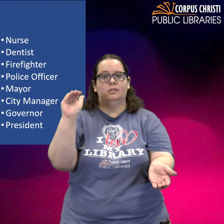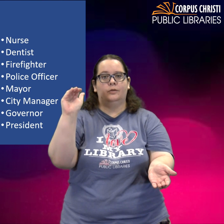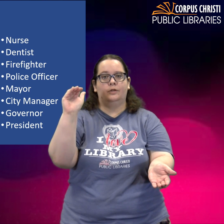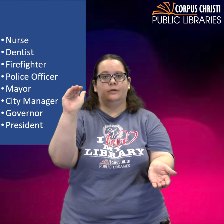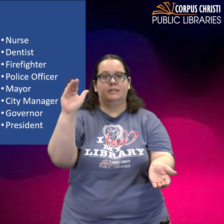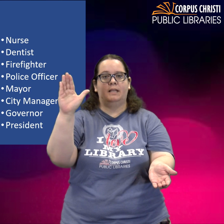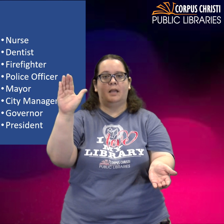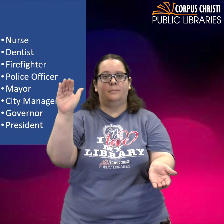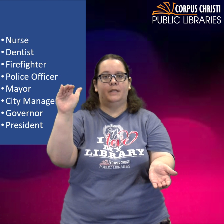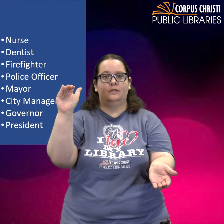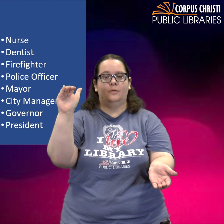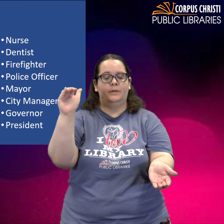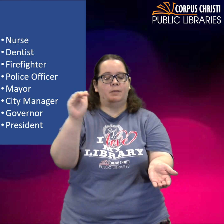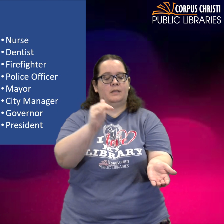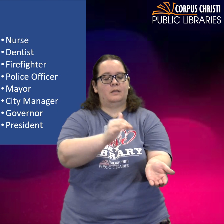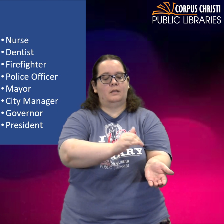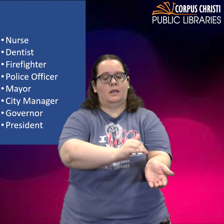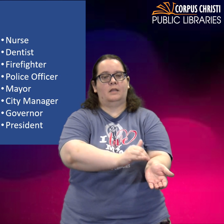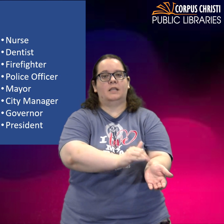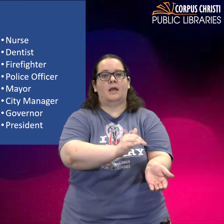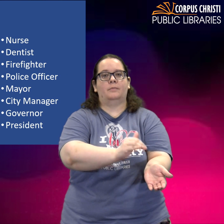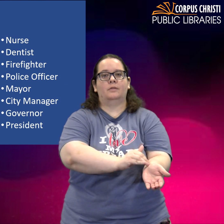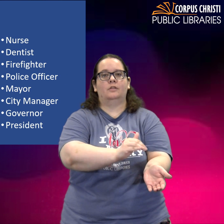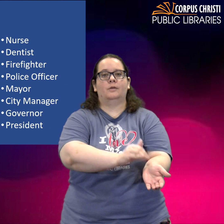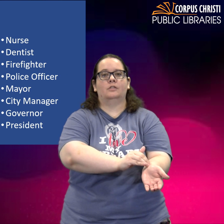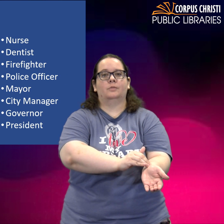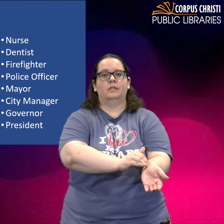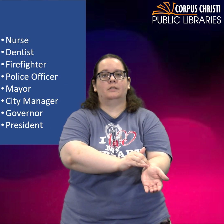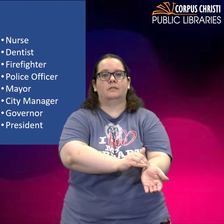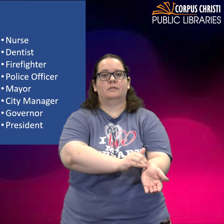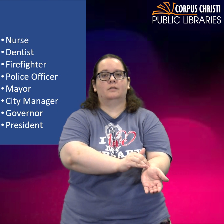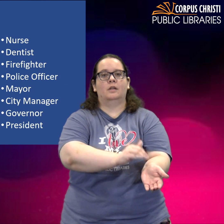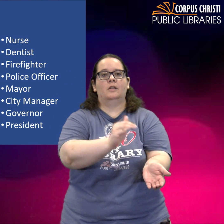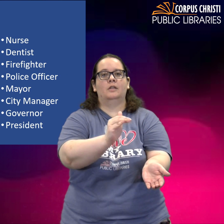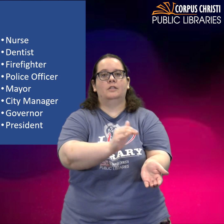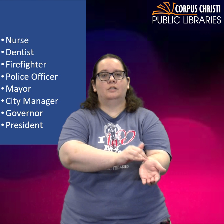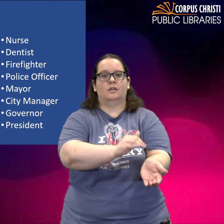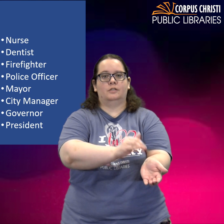So you're going to take that bent, open B and tap your pulse point. Doctor.